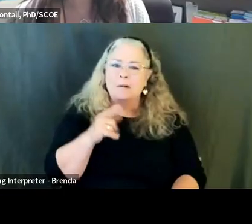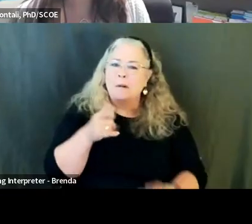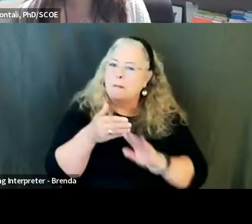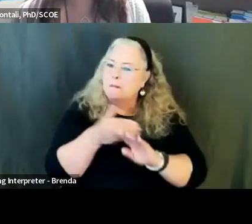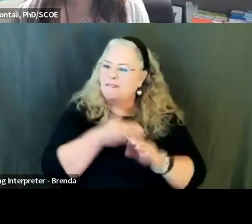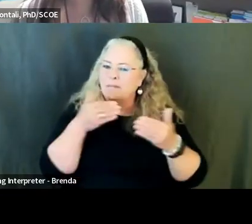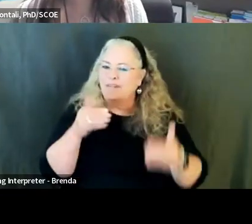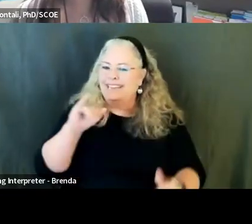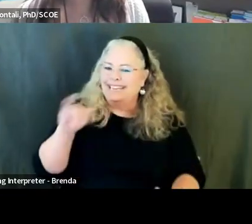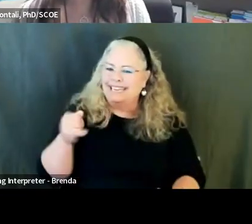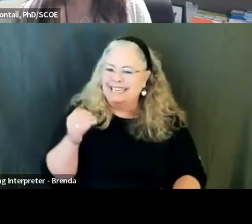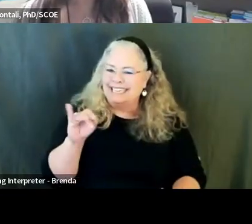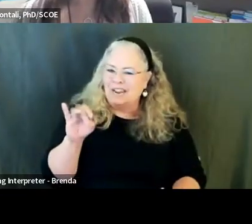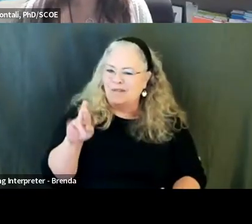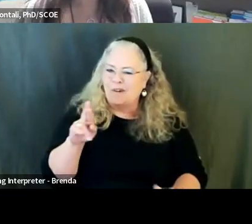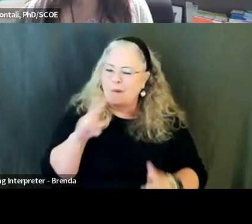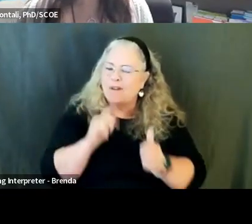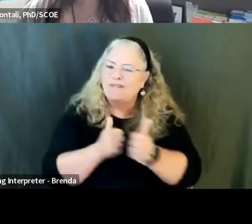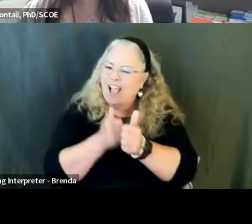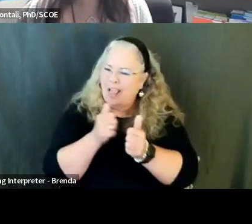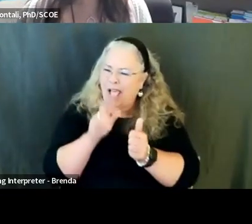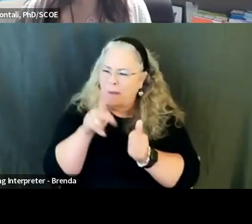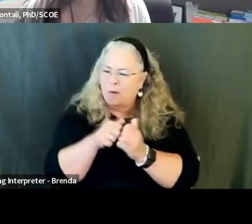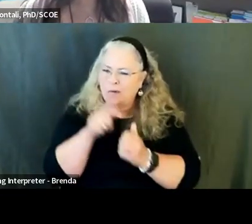Jennifer I just want to follow up on that. Do you do your parent did